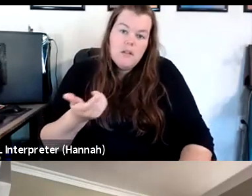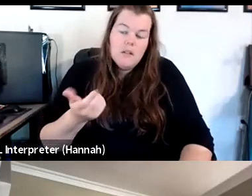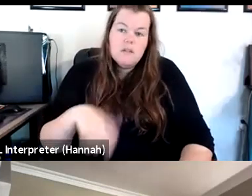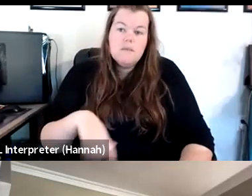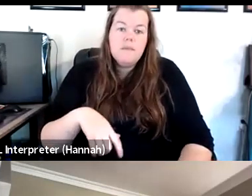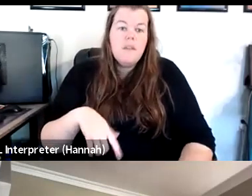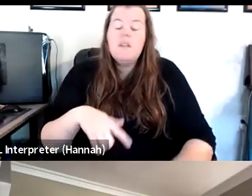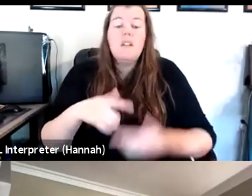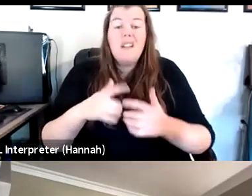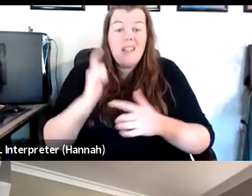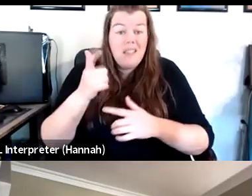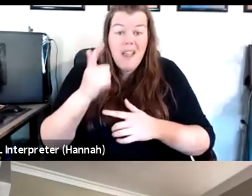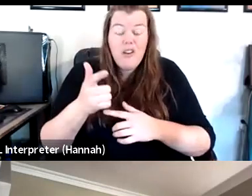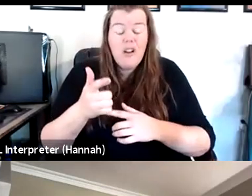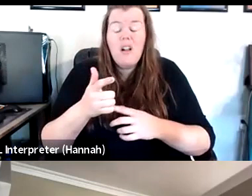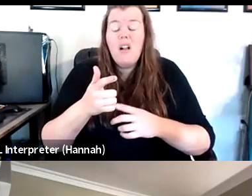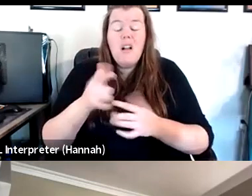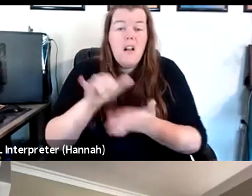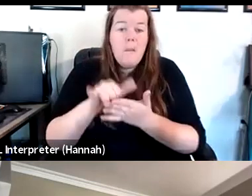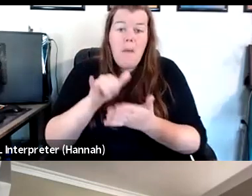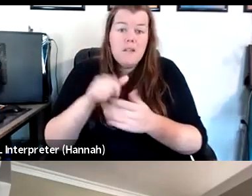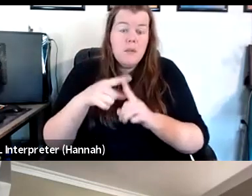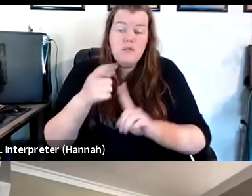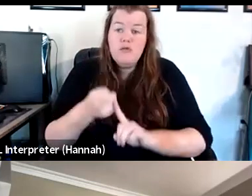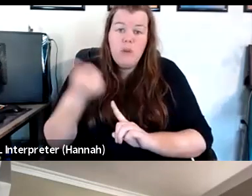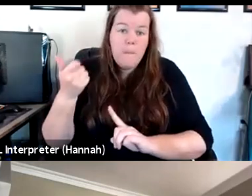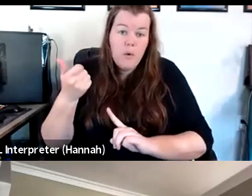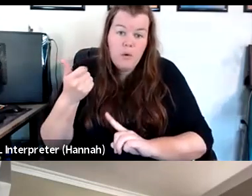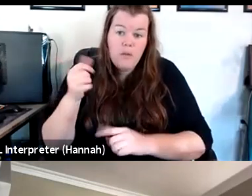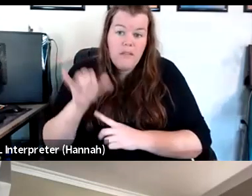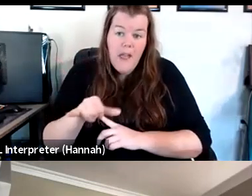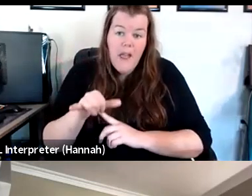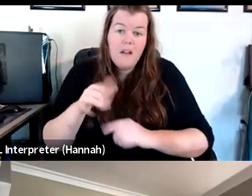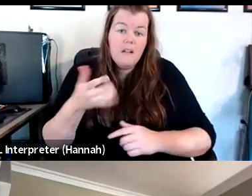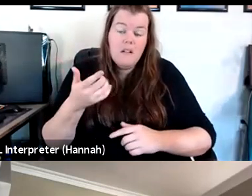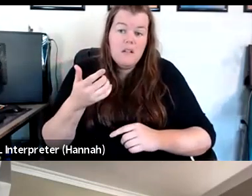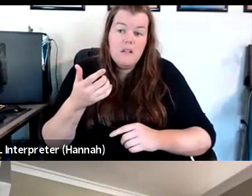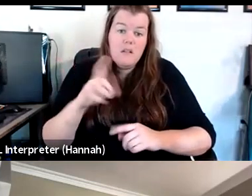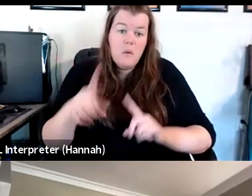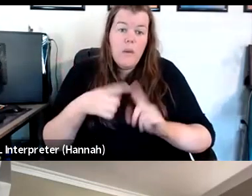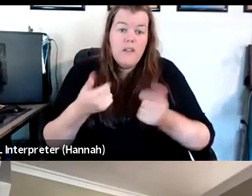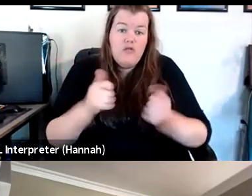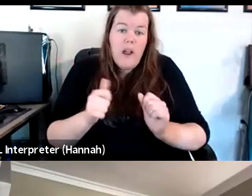so difficult and it's so unpredictable um when it comes to trying to get those terminated even when